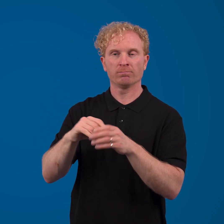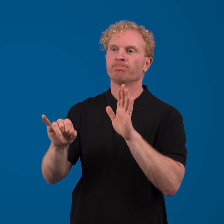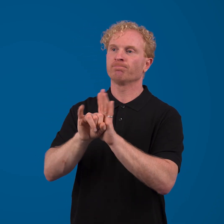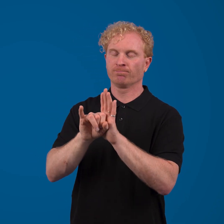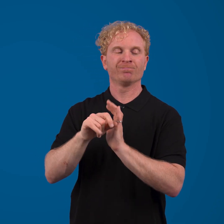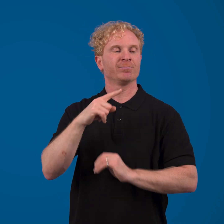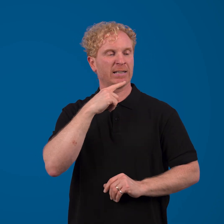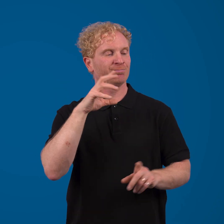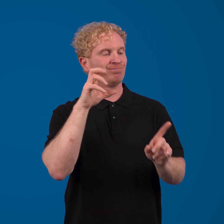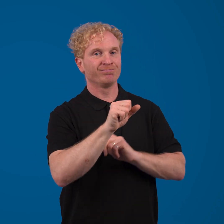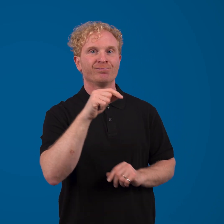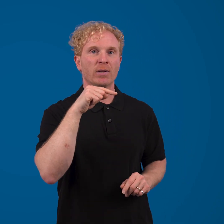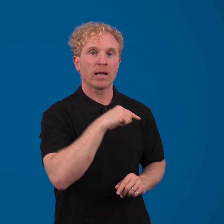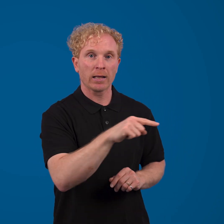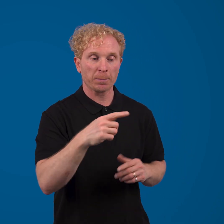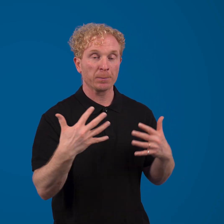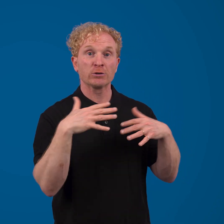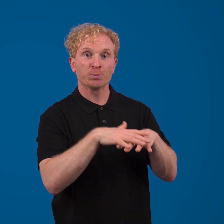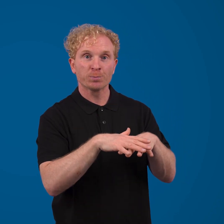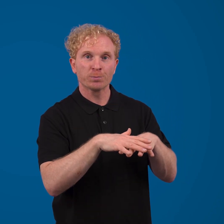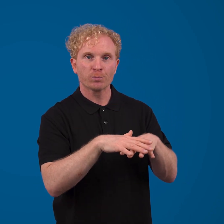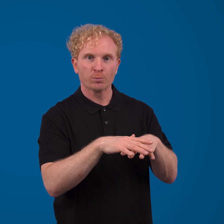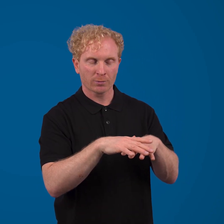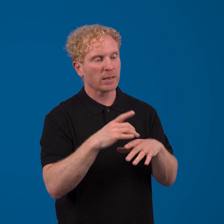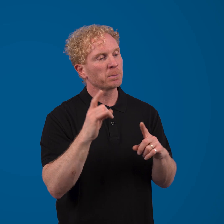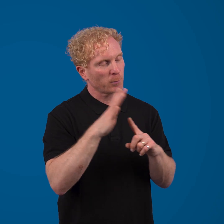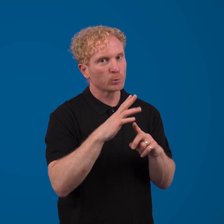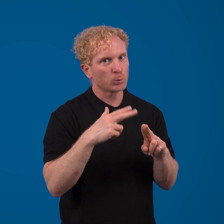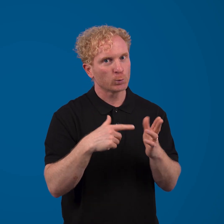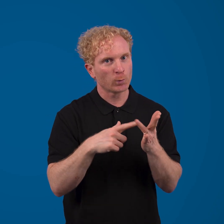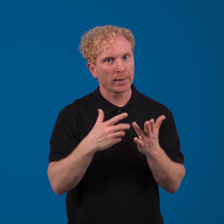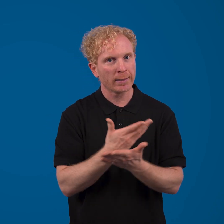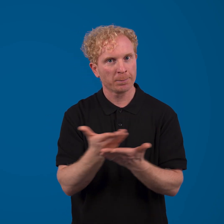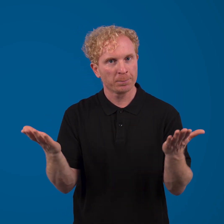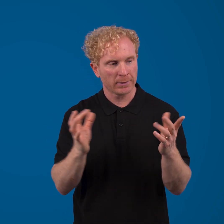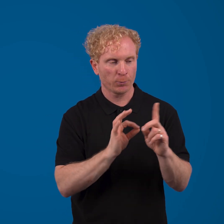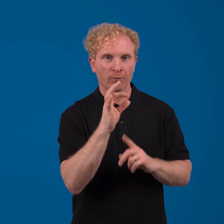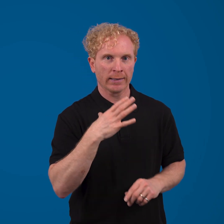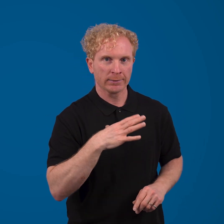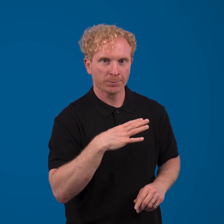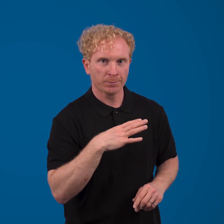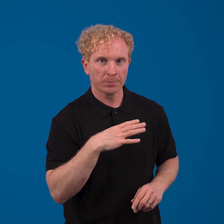identified improving mainstream as important to them.